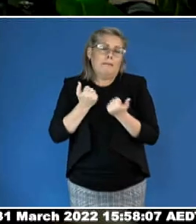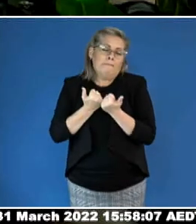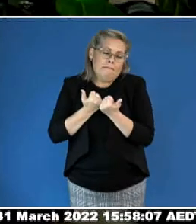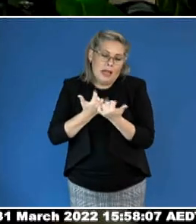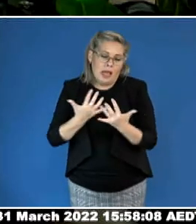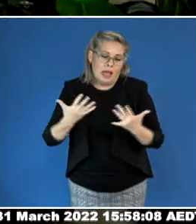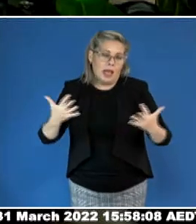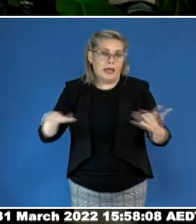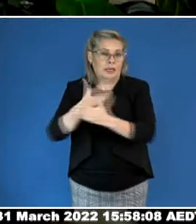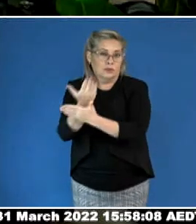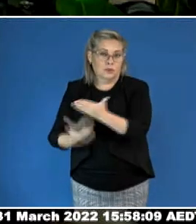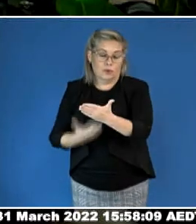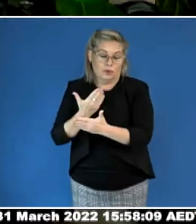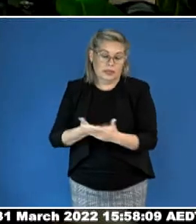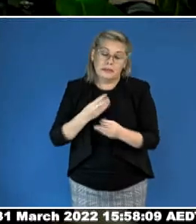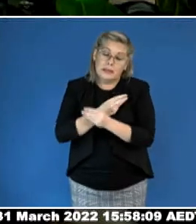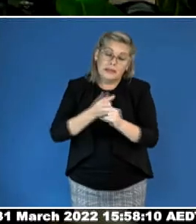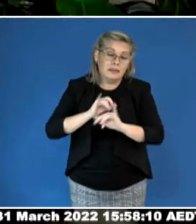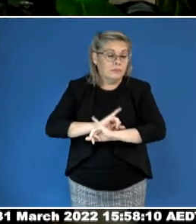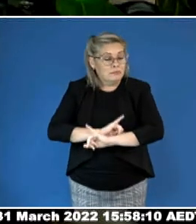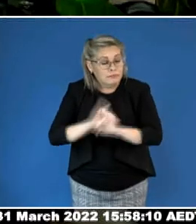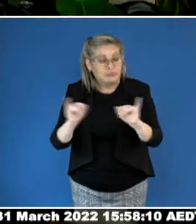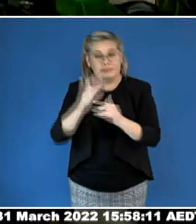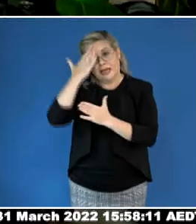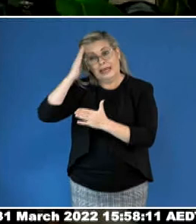And this has helped us evolve our mission and widen our reach and our impact.